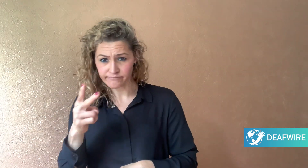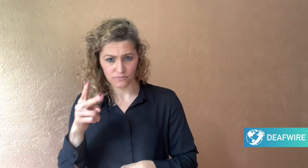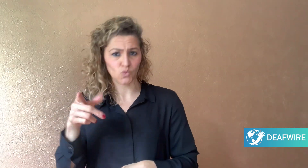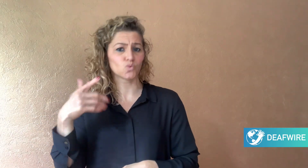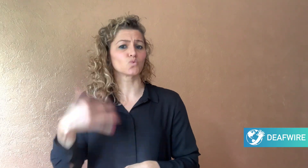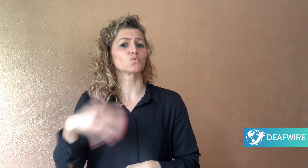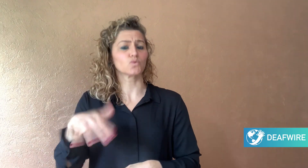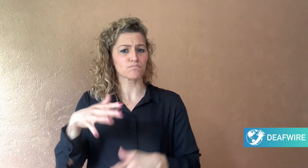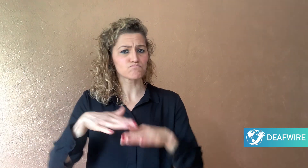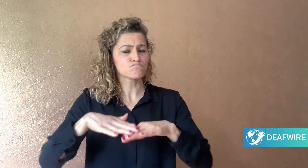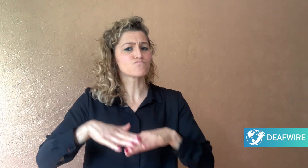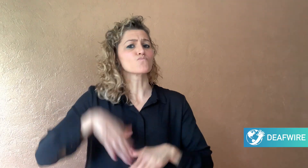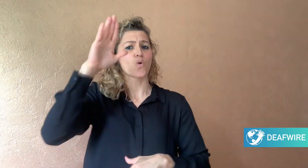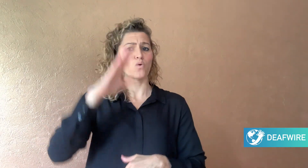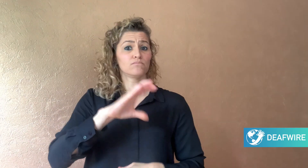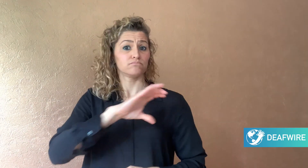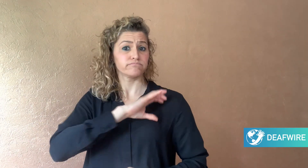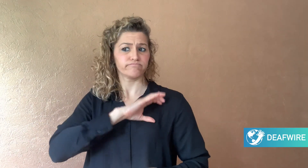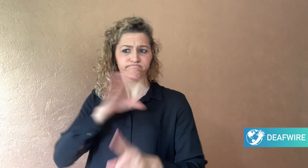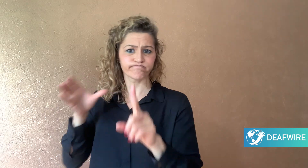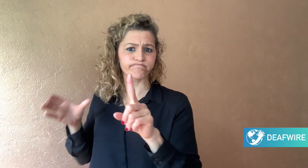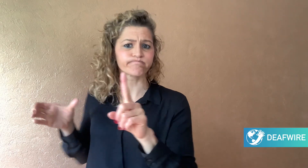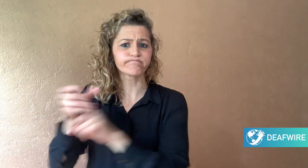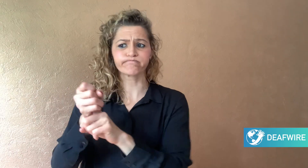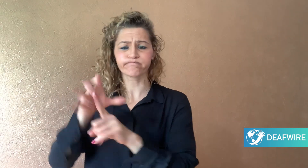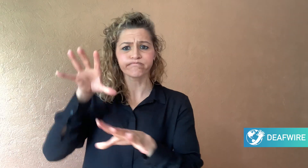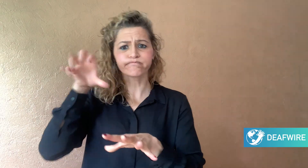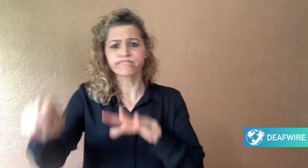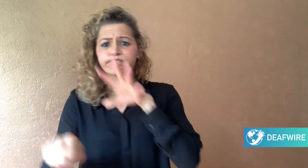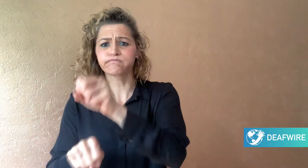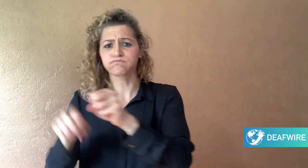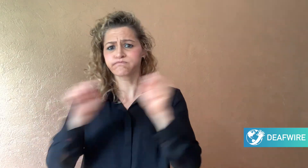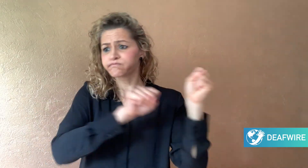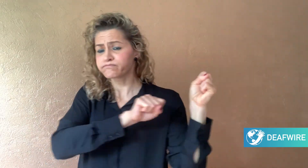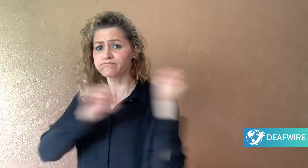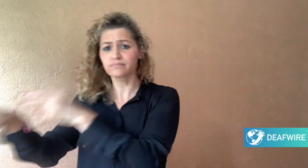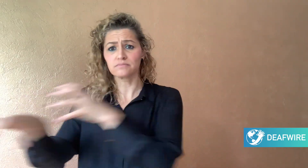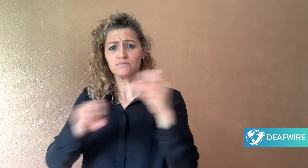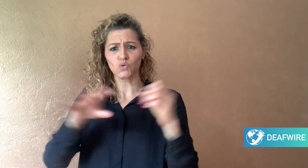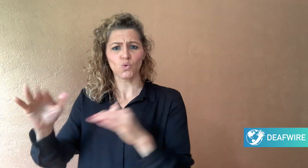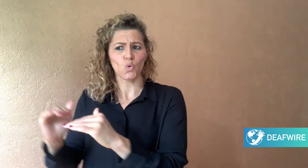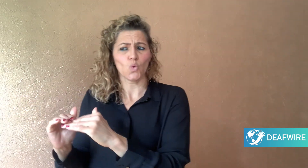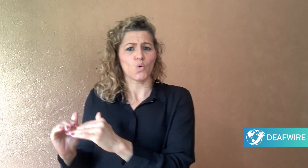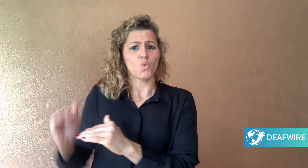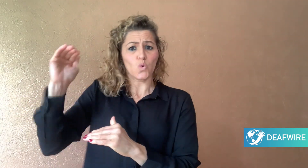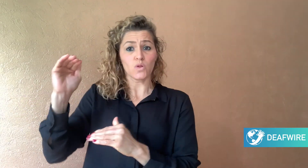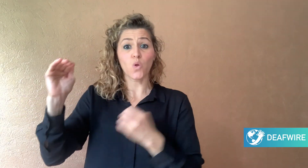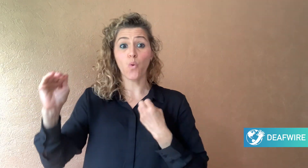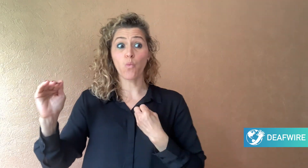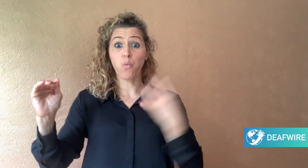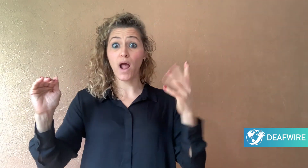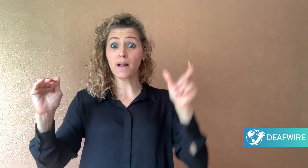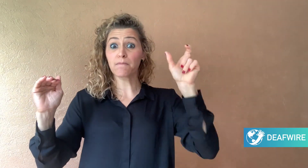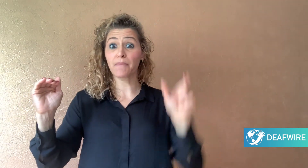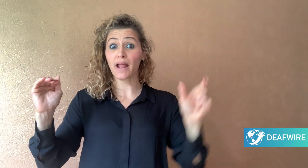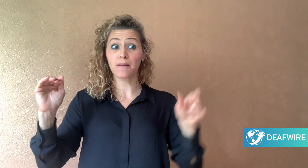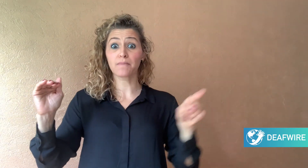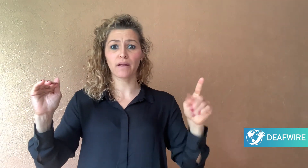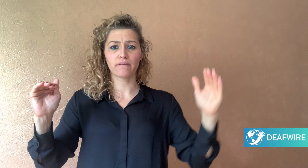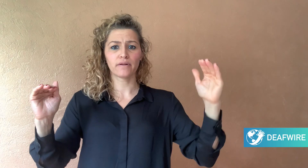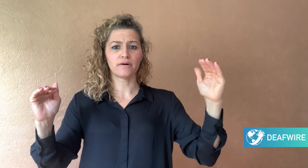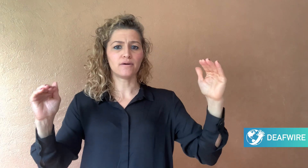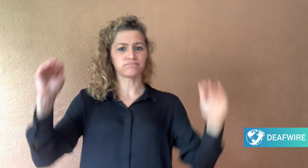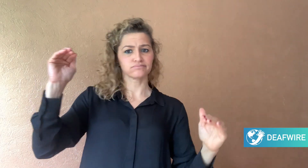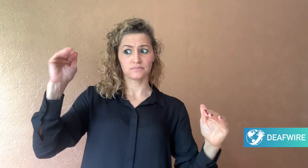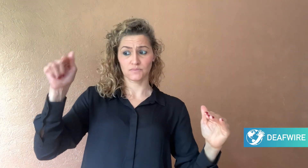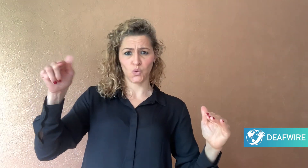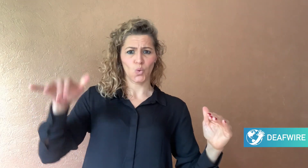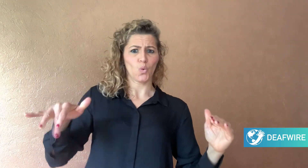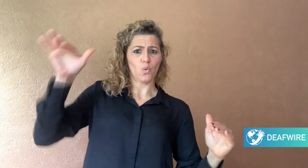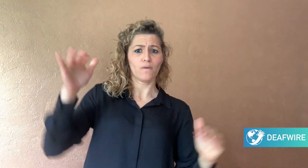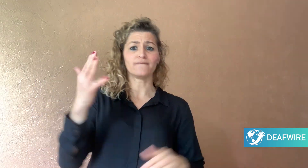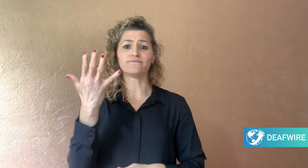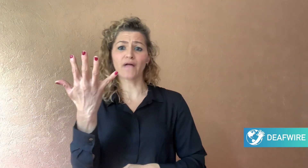at more than 5 times the rate of white people.